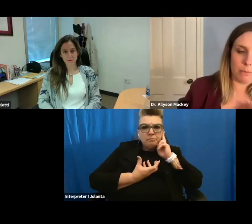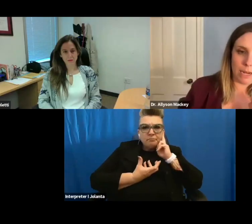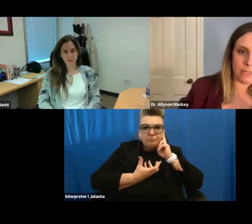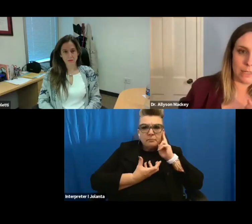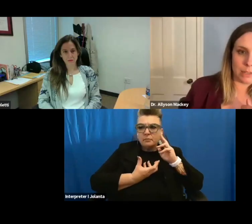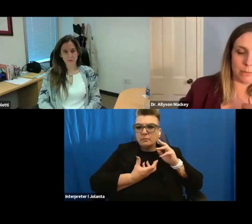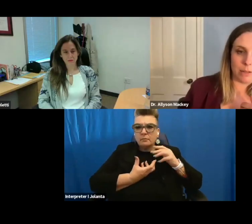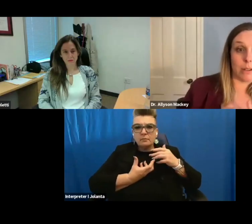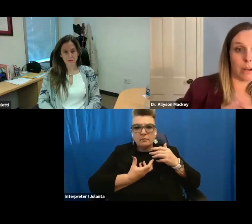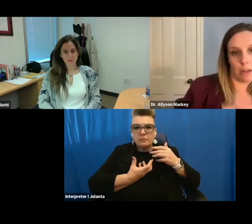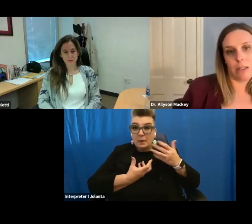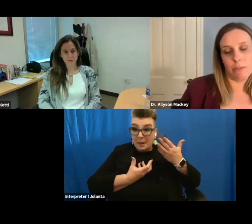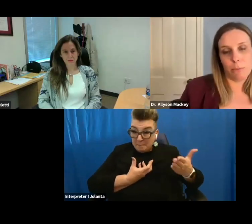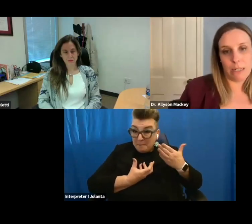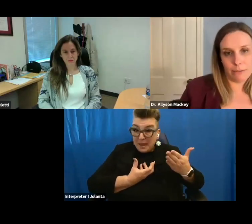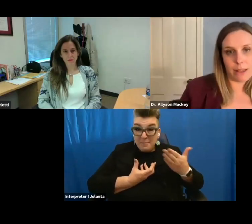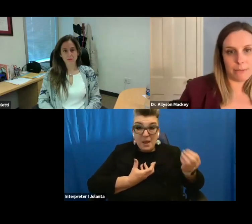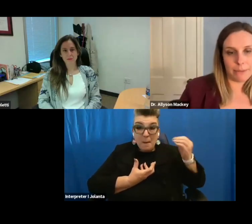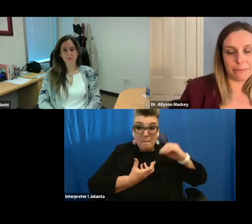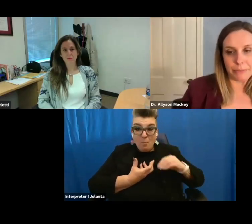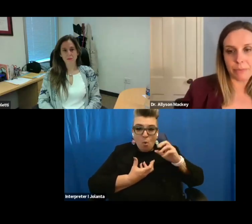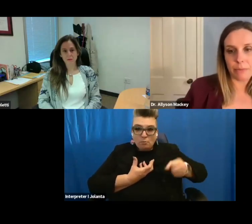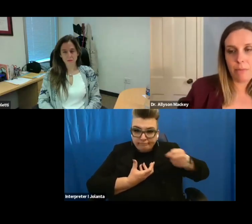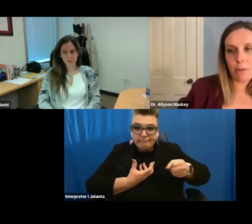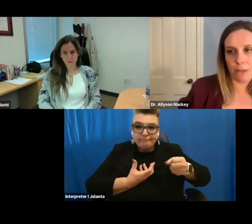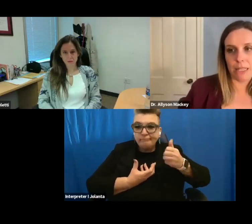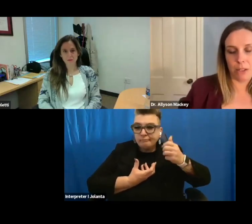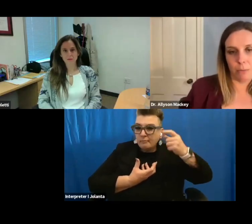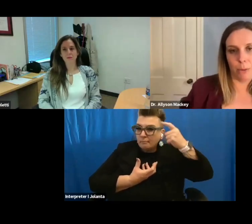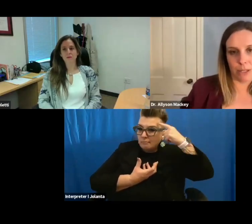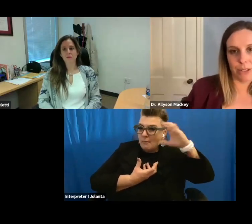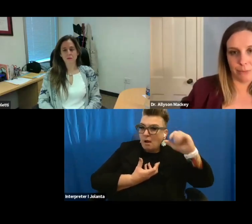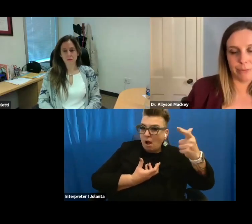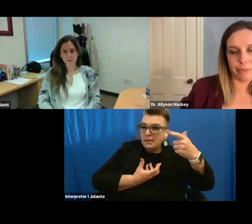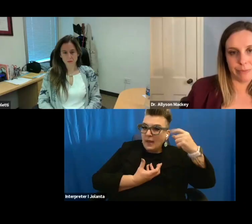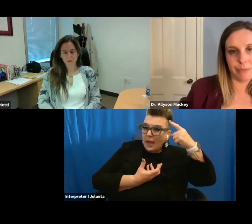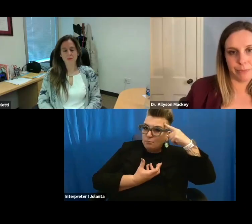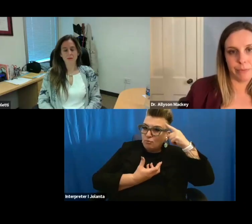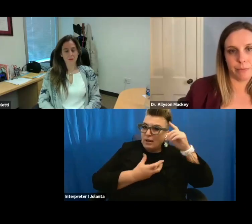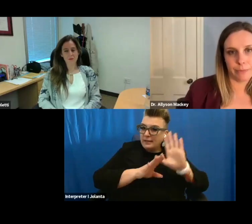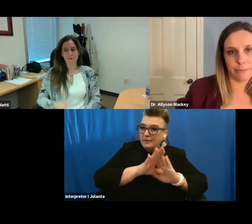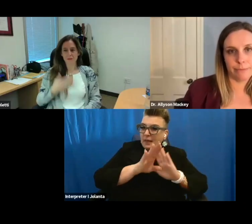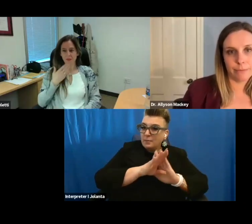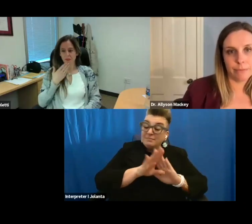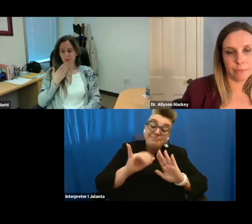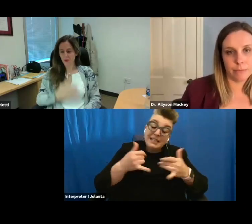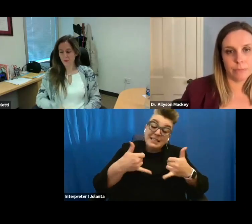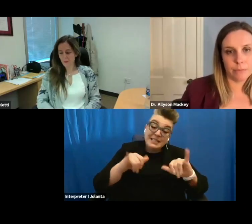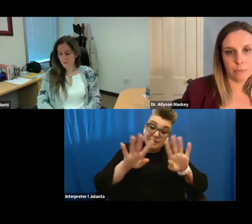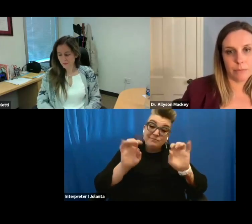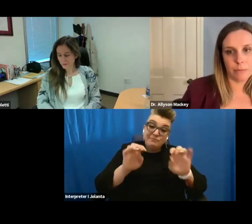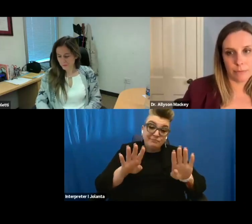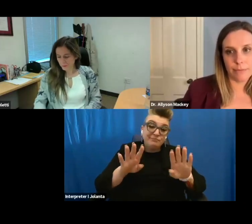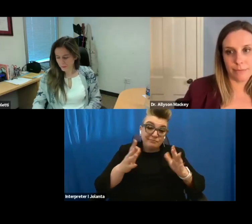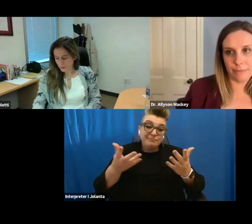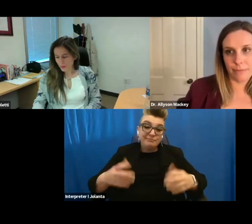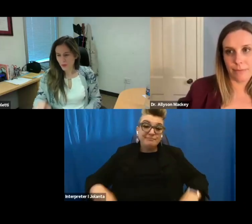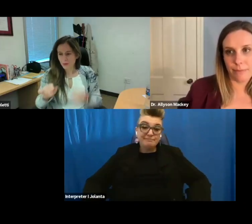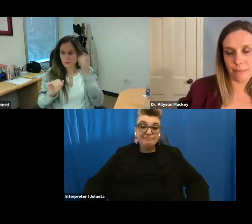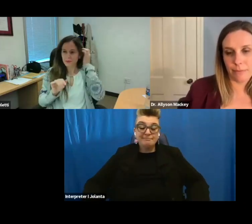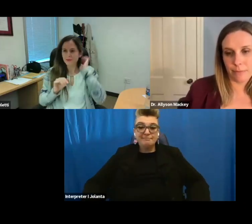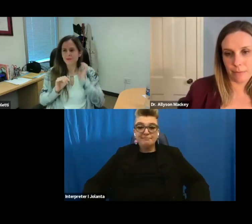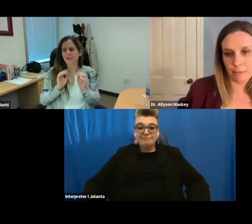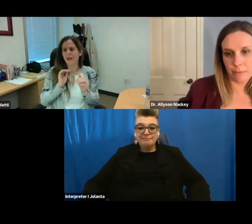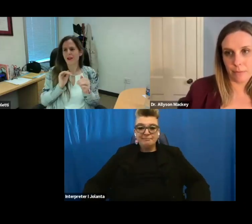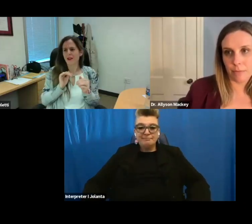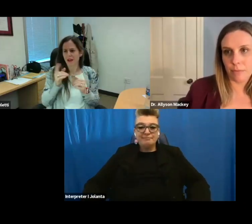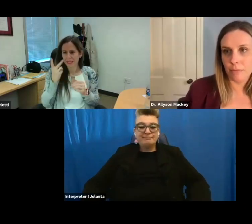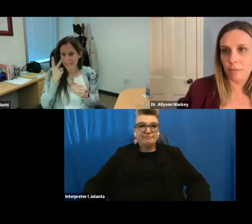more impacted in terms of their cognitive and brain development but that's an open question